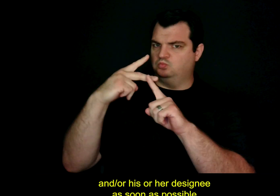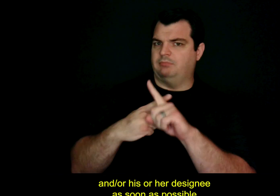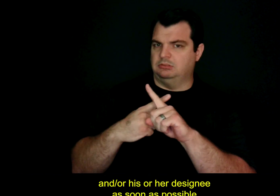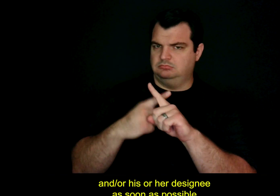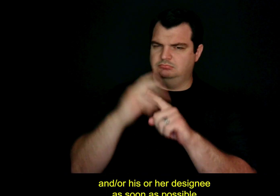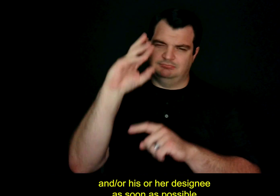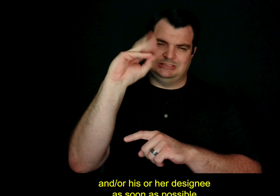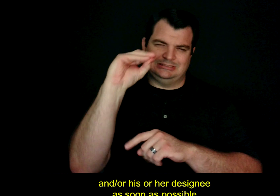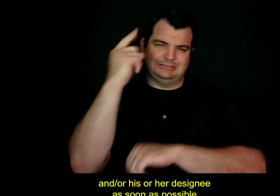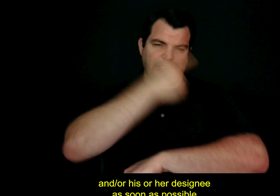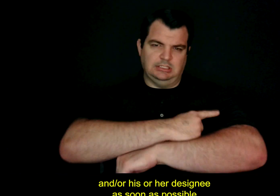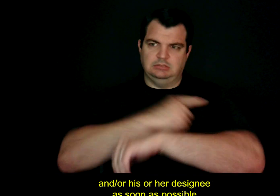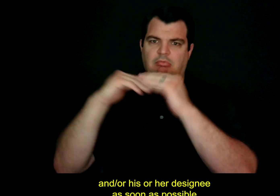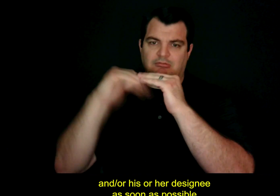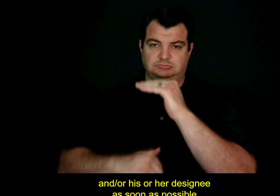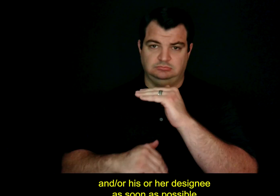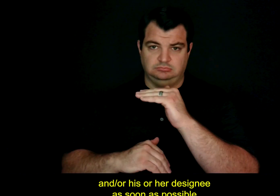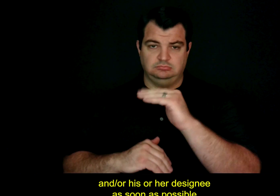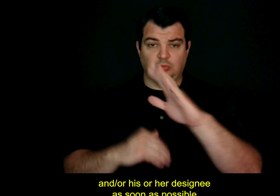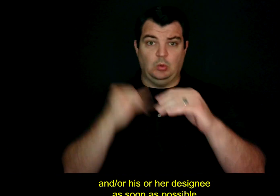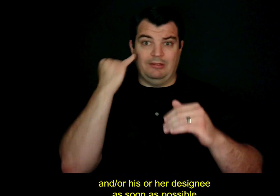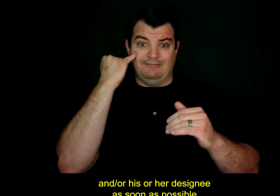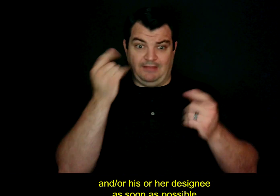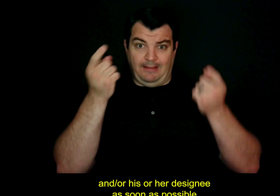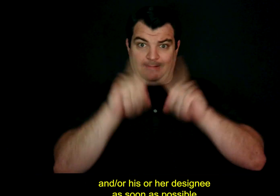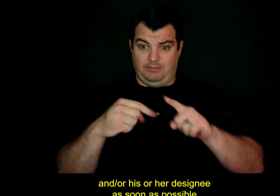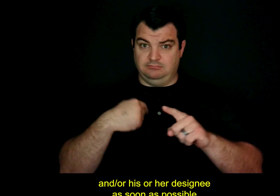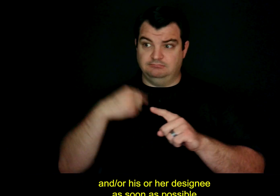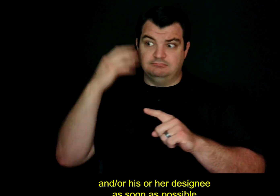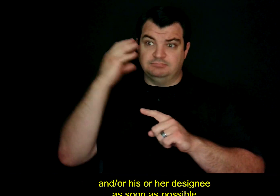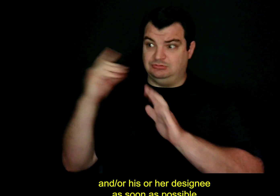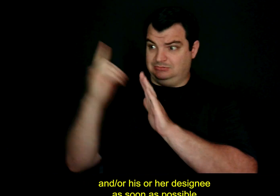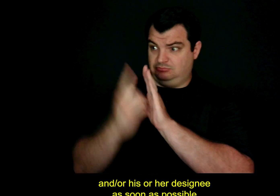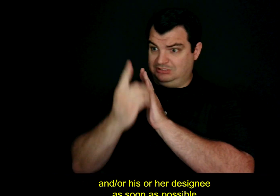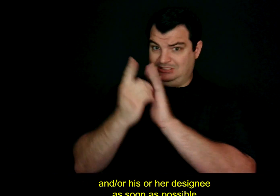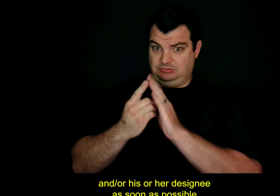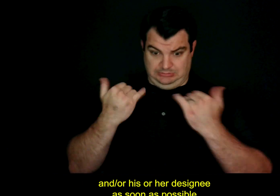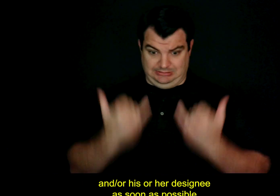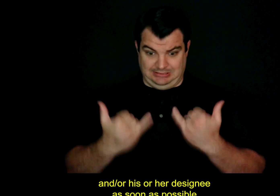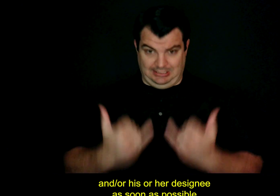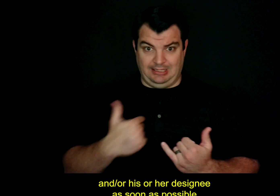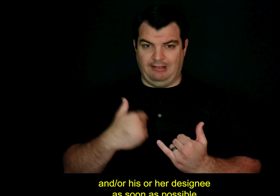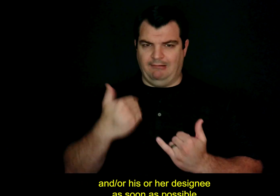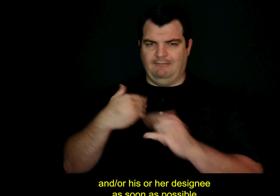and/or his or her designee as soon as possible